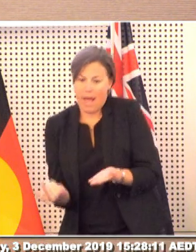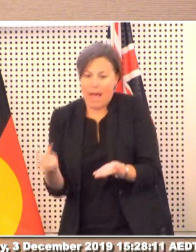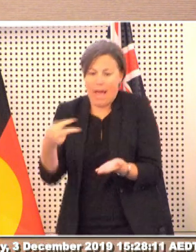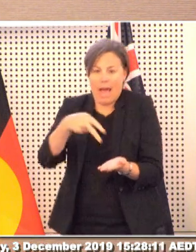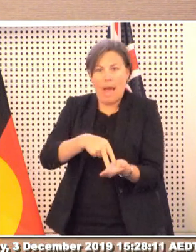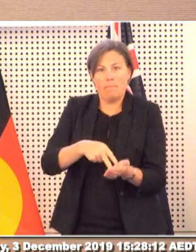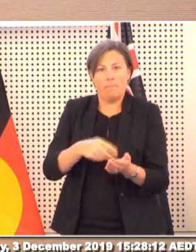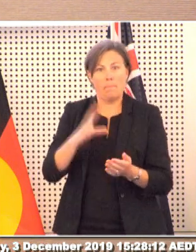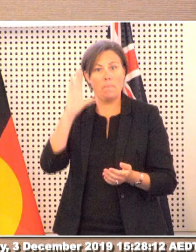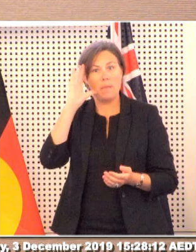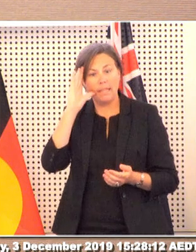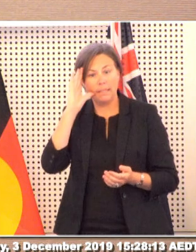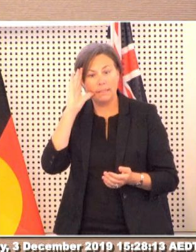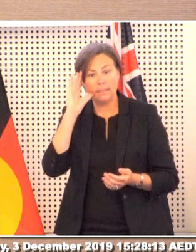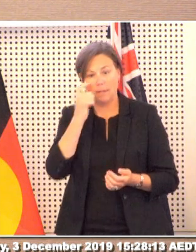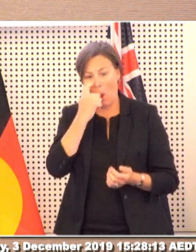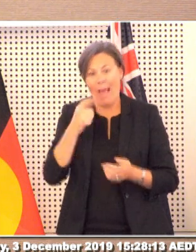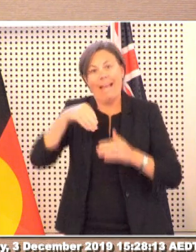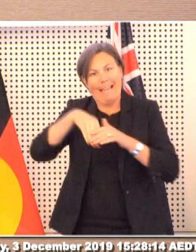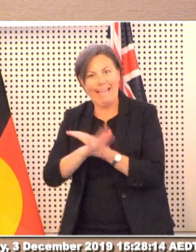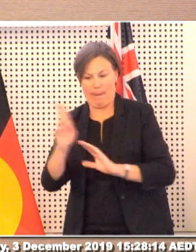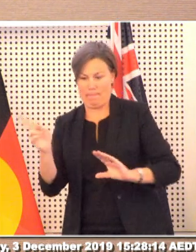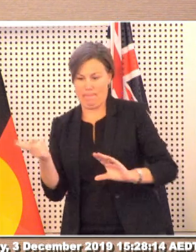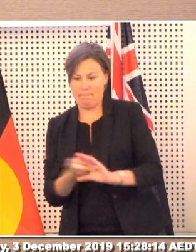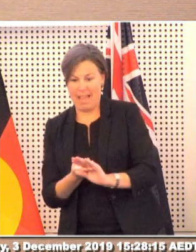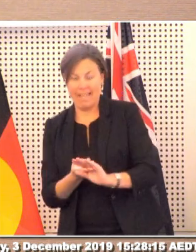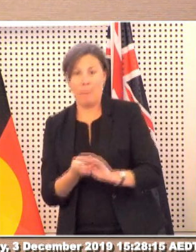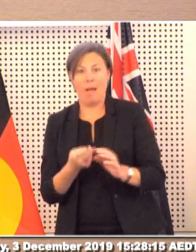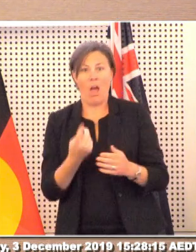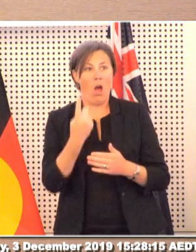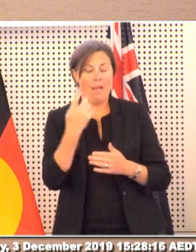the evening shift begins when there’s only one staff member on duty.